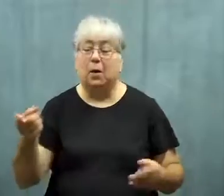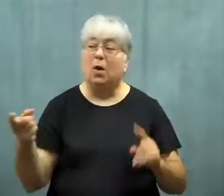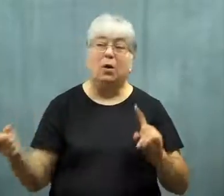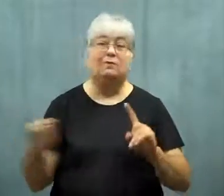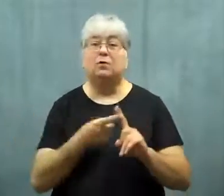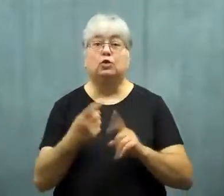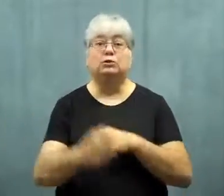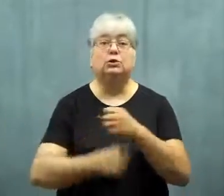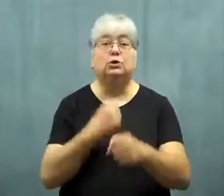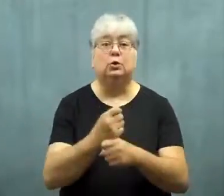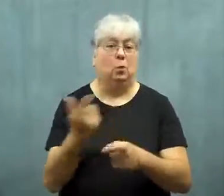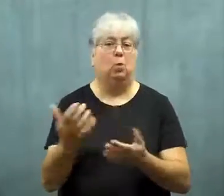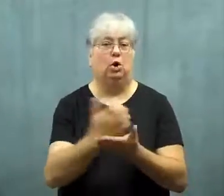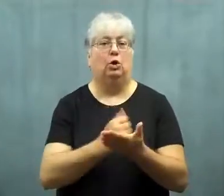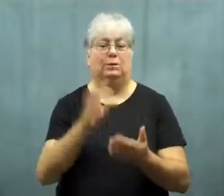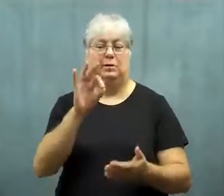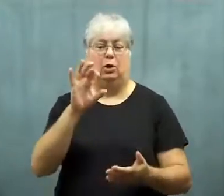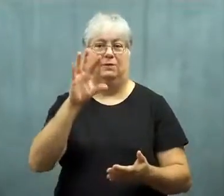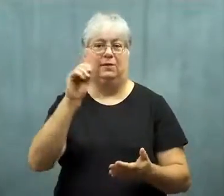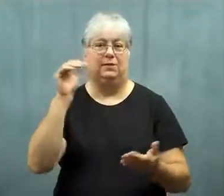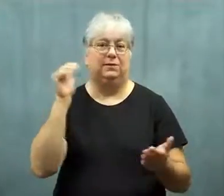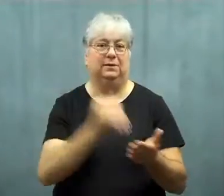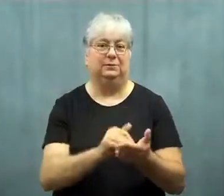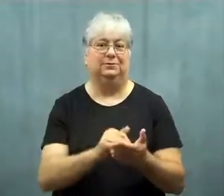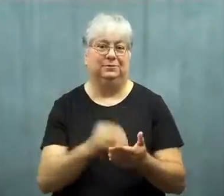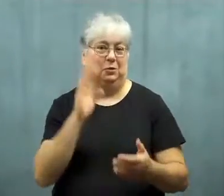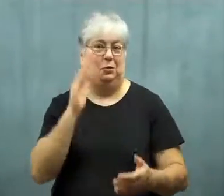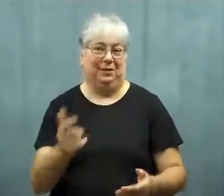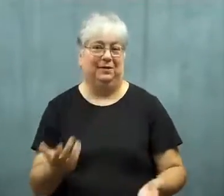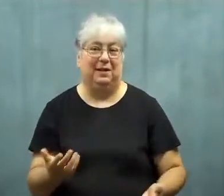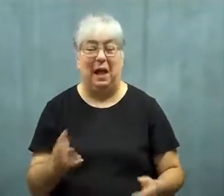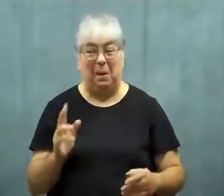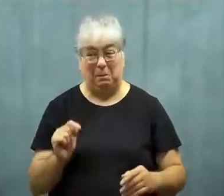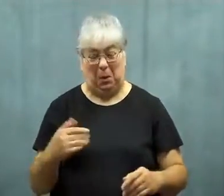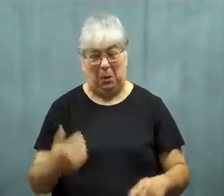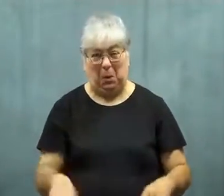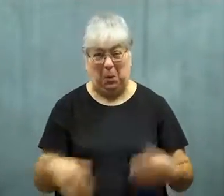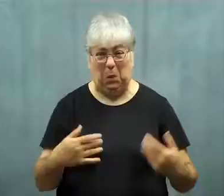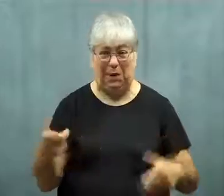His first year salary is $950,000.